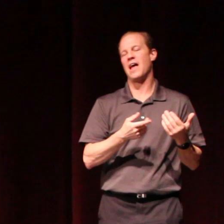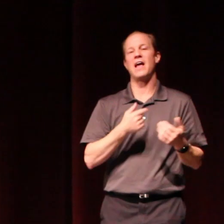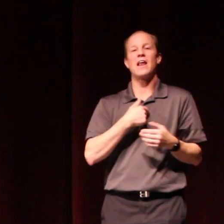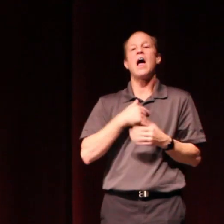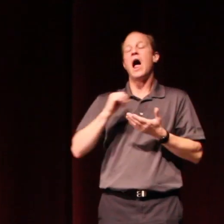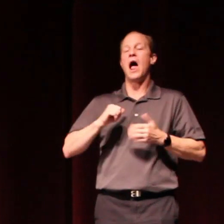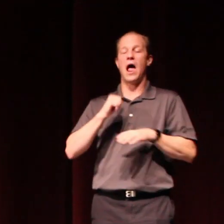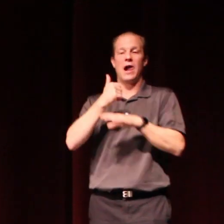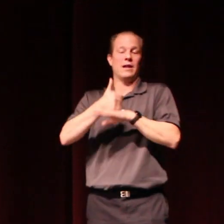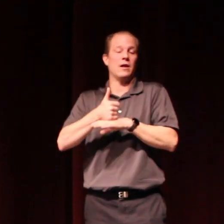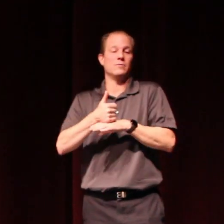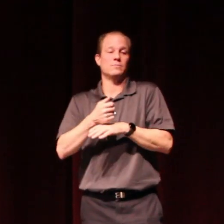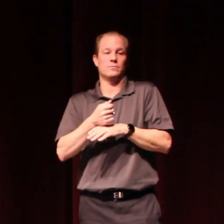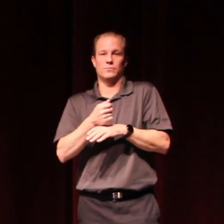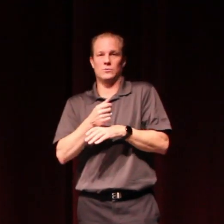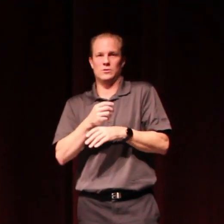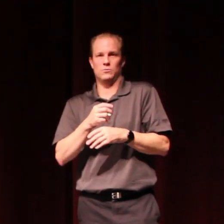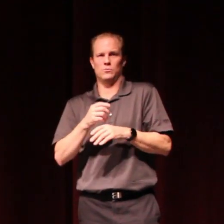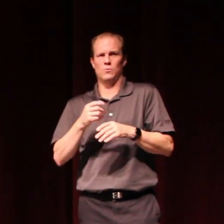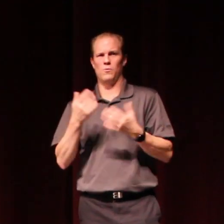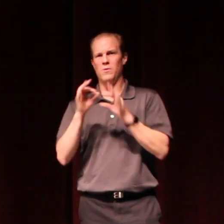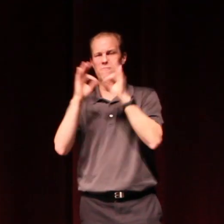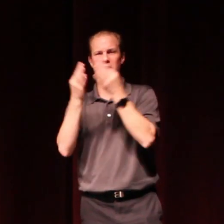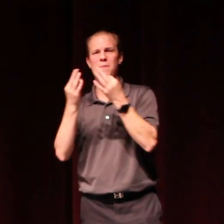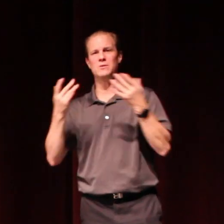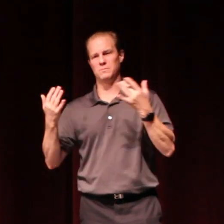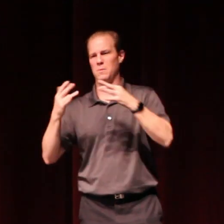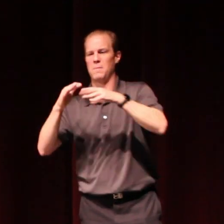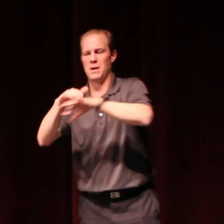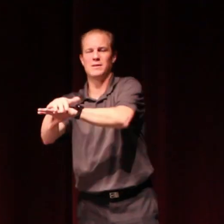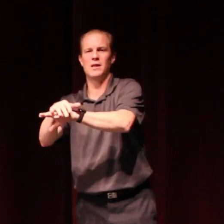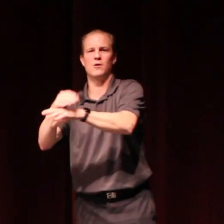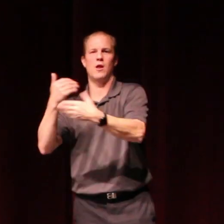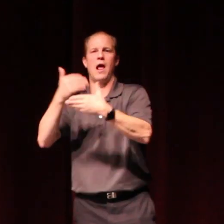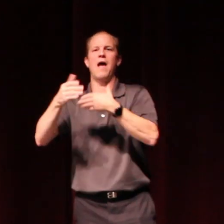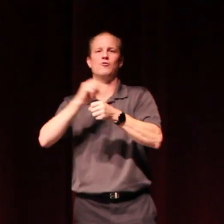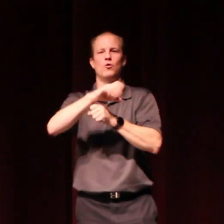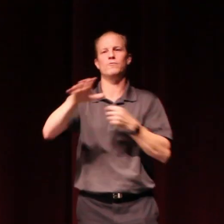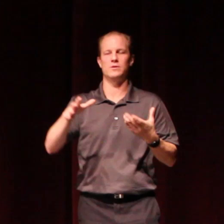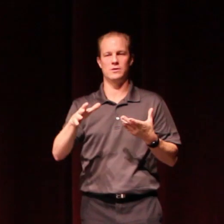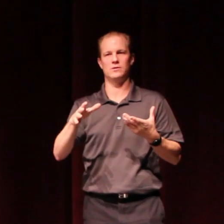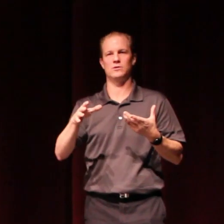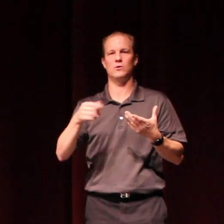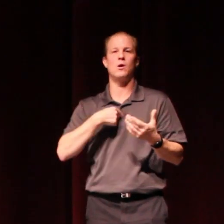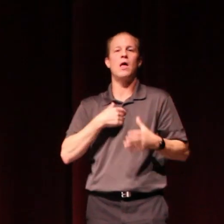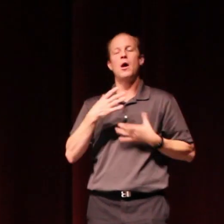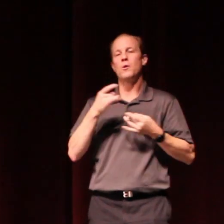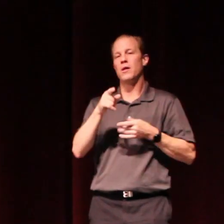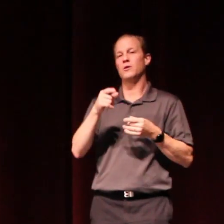but this state went way too far. So I would like you to vote for me because we have some